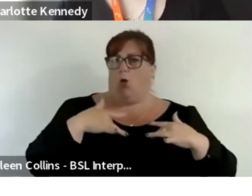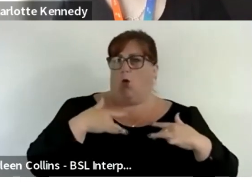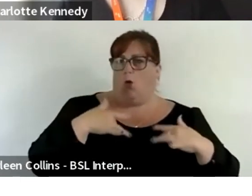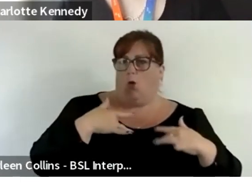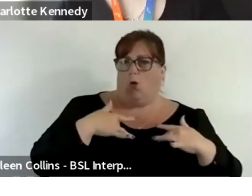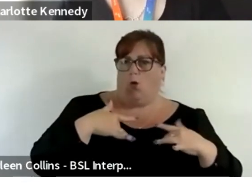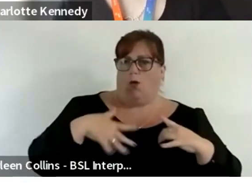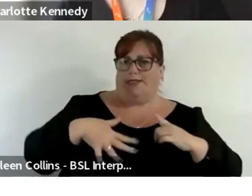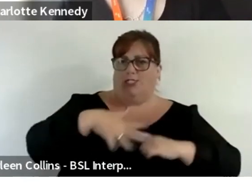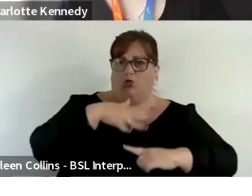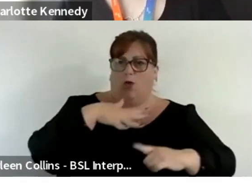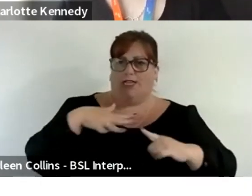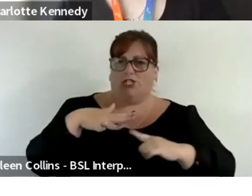just take a few minutes and walk out of the room.